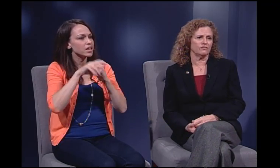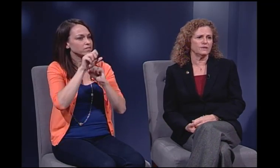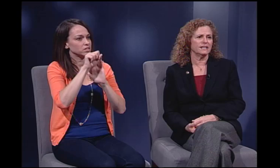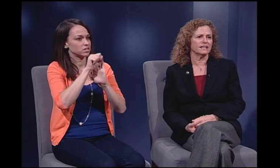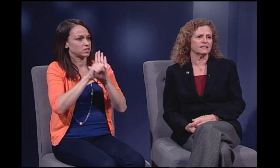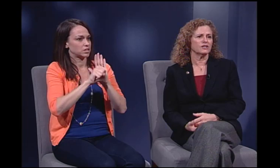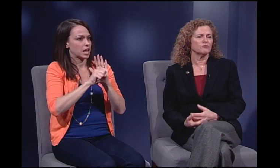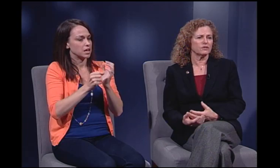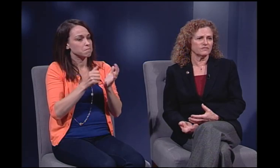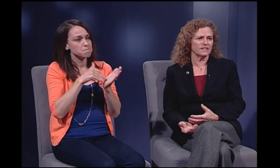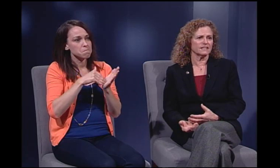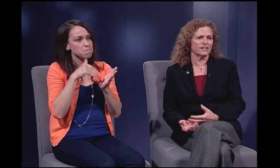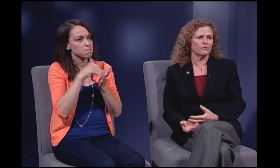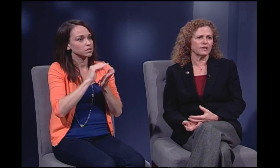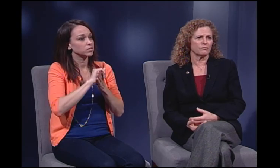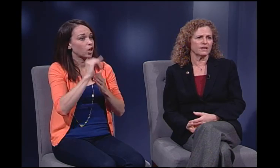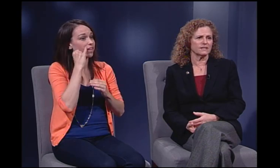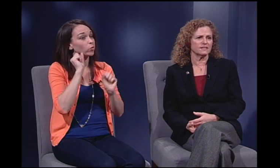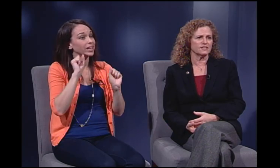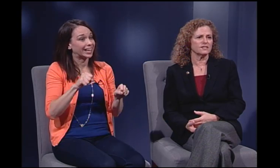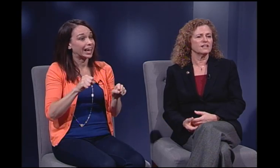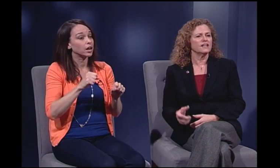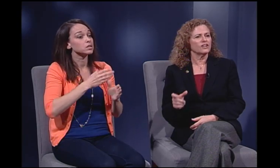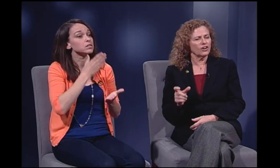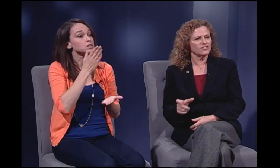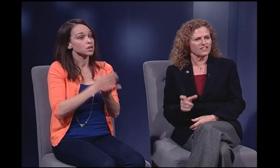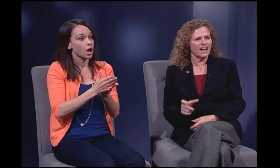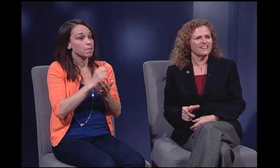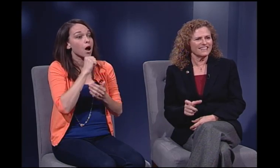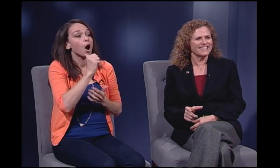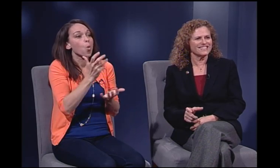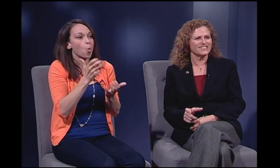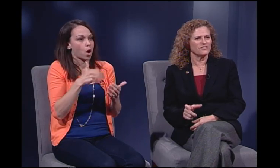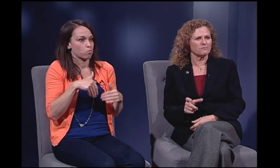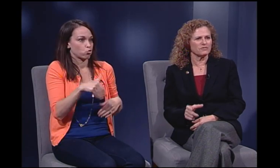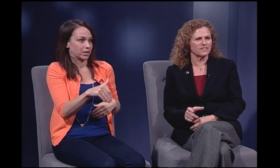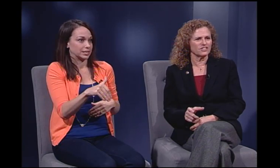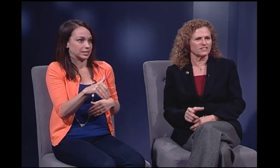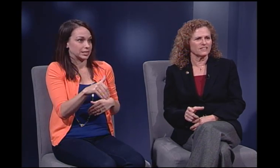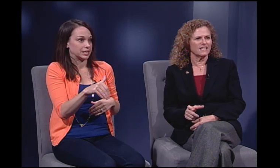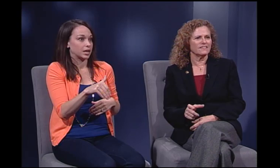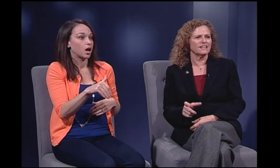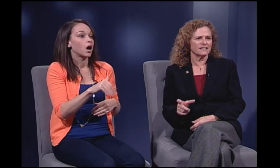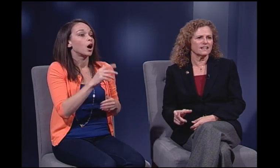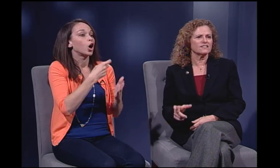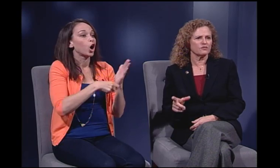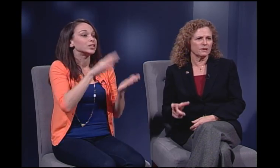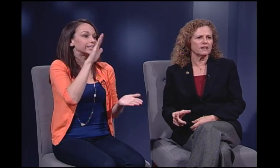if we can prevent unwanted pregnancies. It cost a lot less to do the prevention than it does to pay